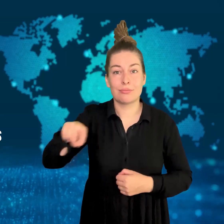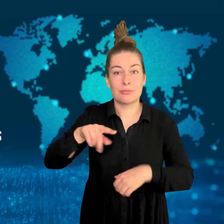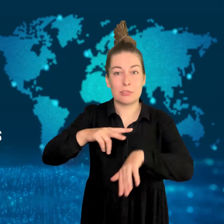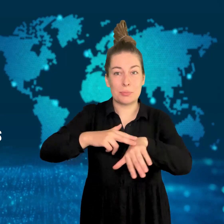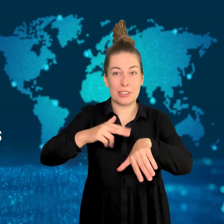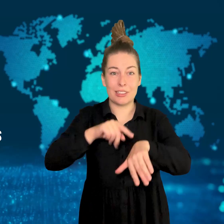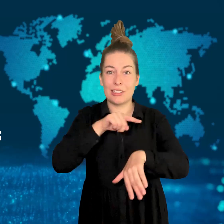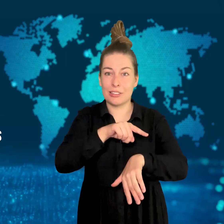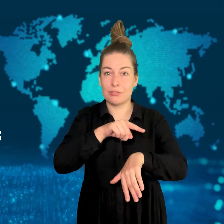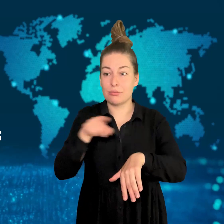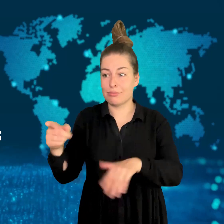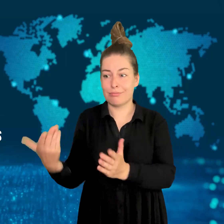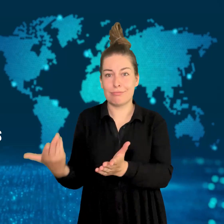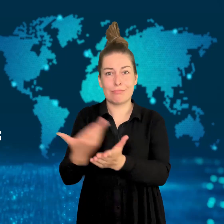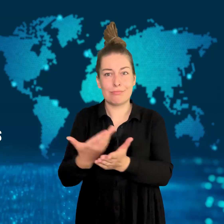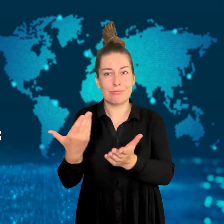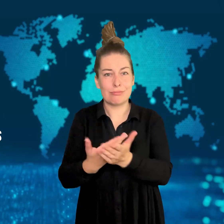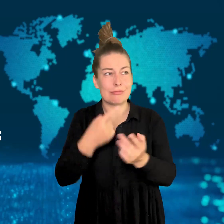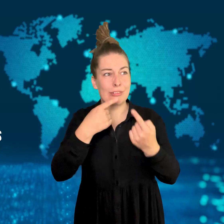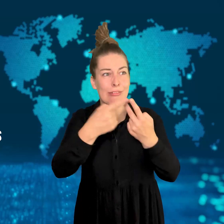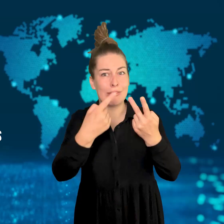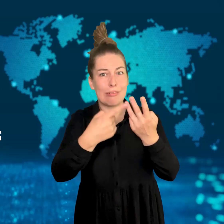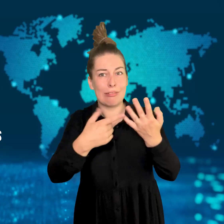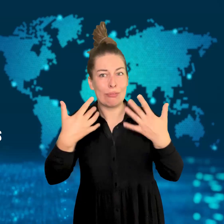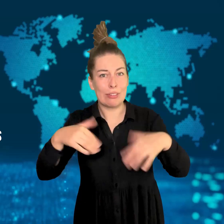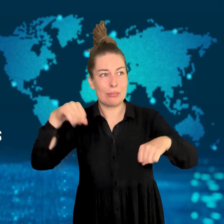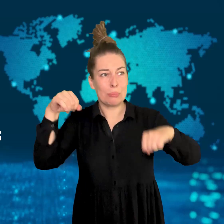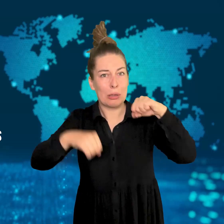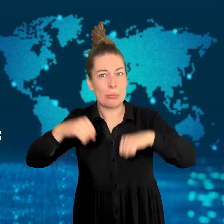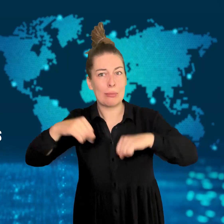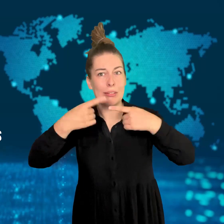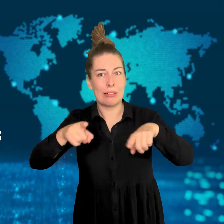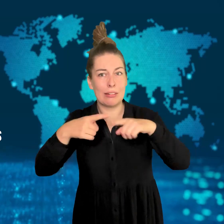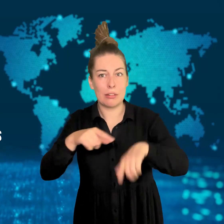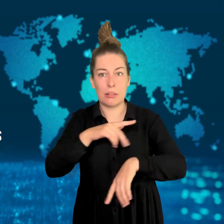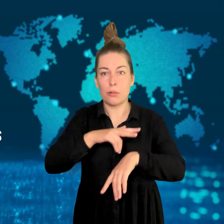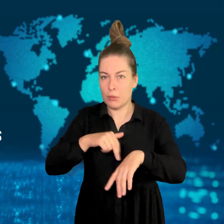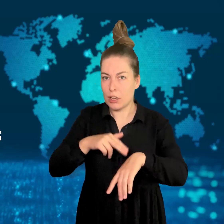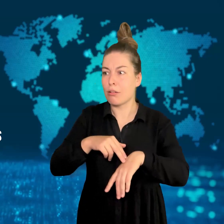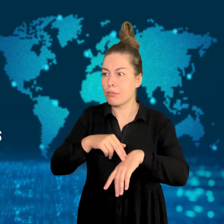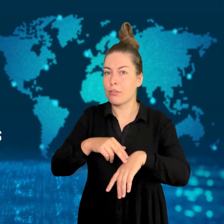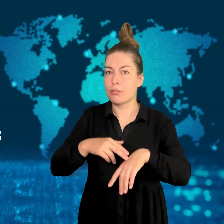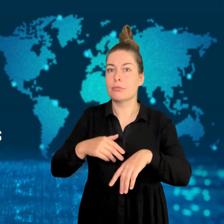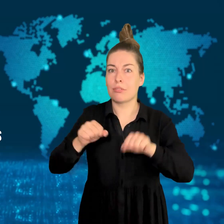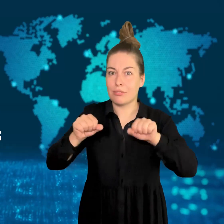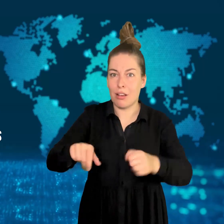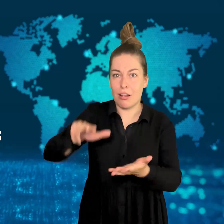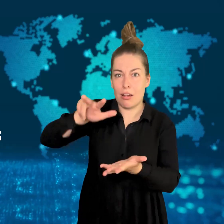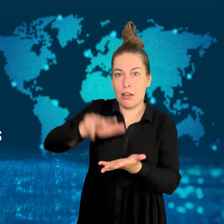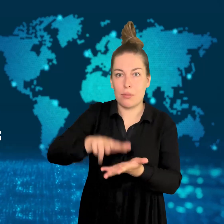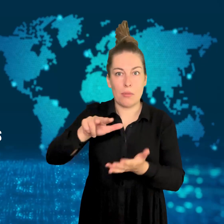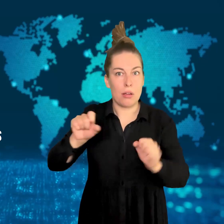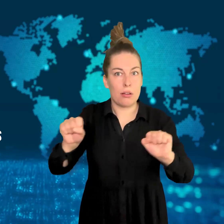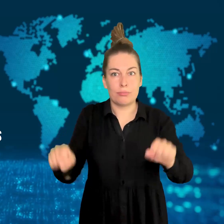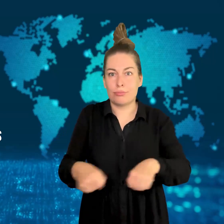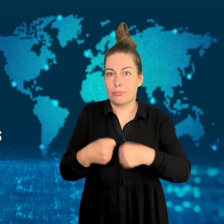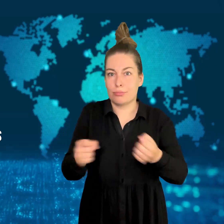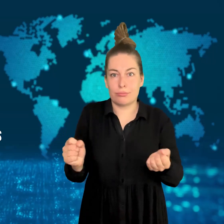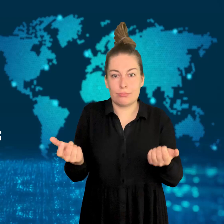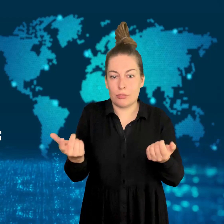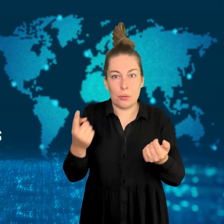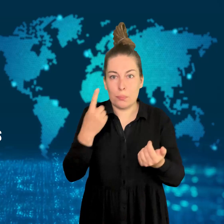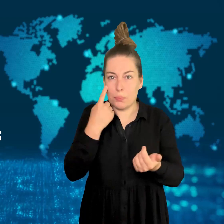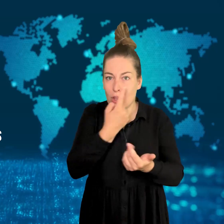Officials were not able to corroborate any of the claims,